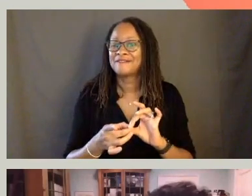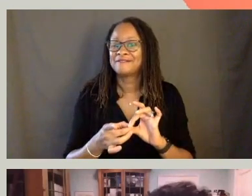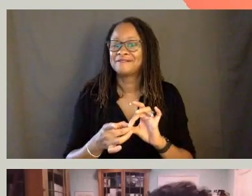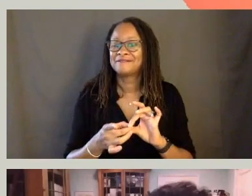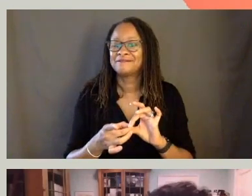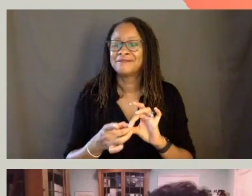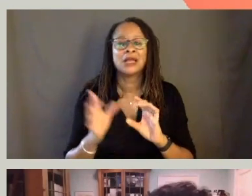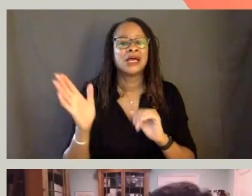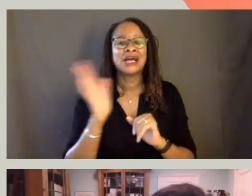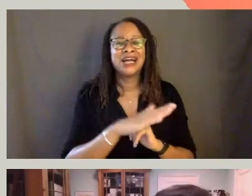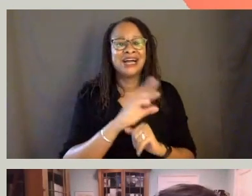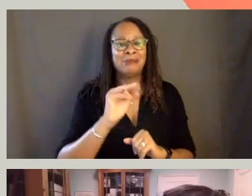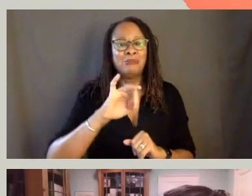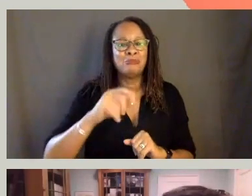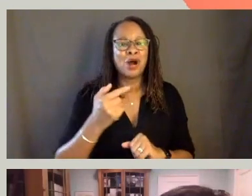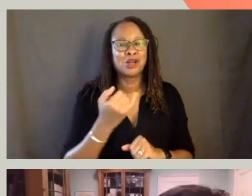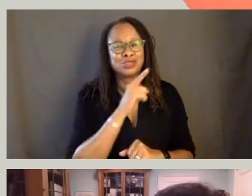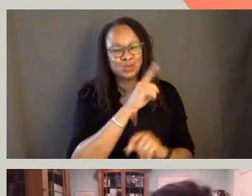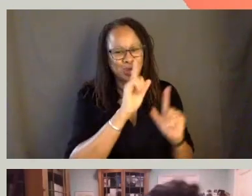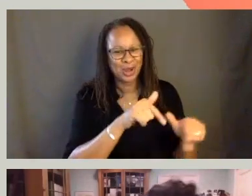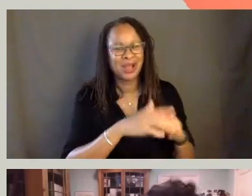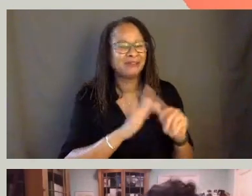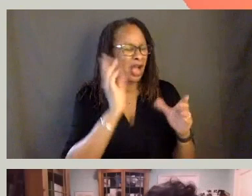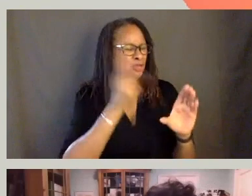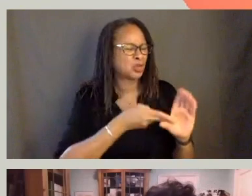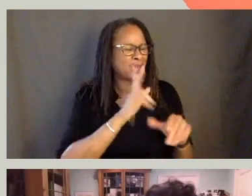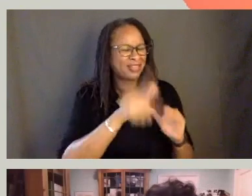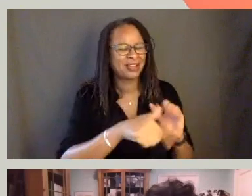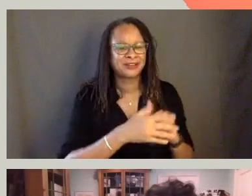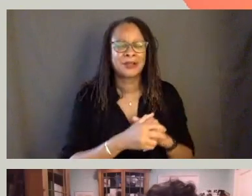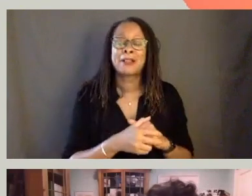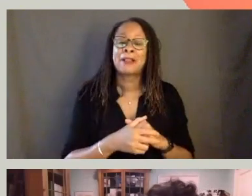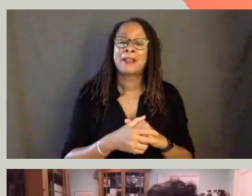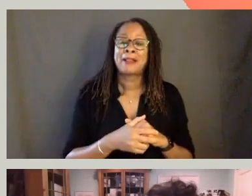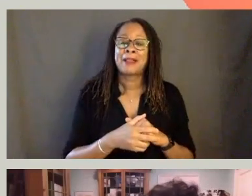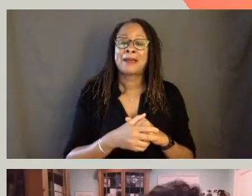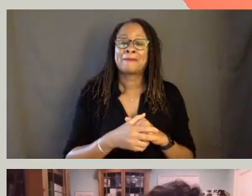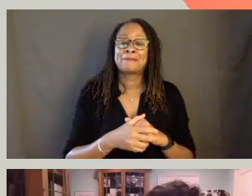Marj, you go, I'll join in. Well, I was just gonna bounce off what Set was saying